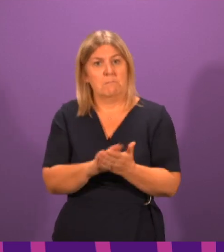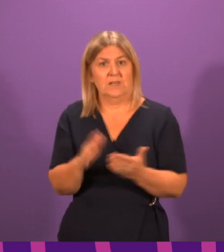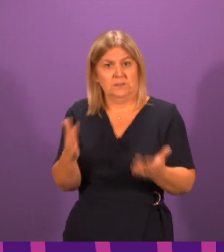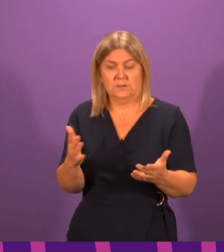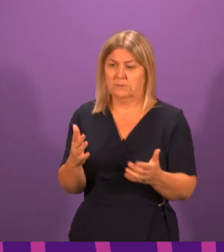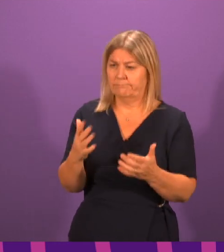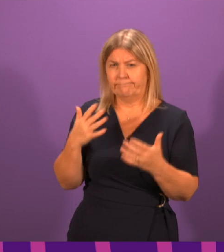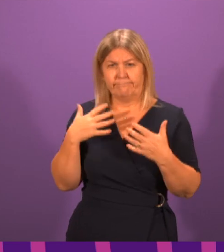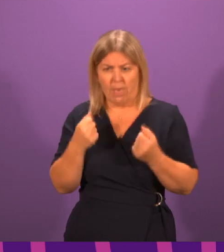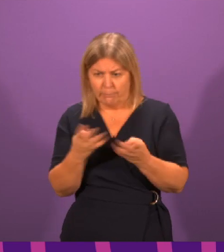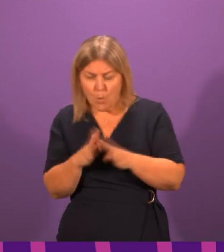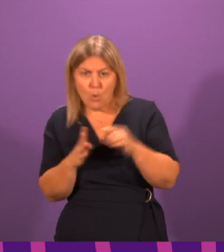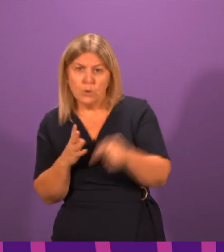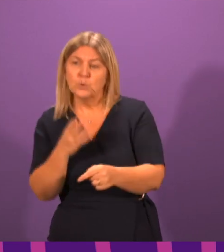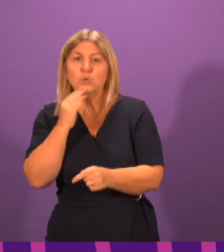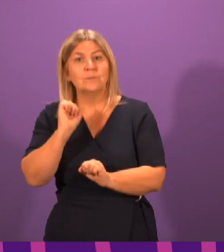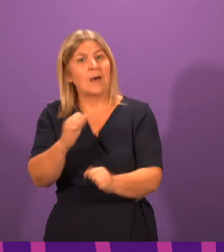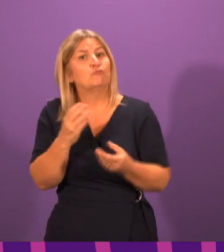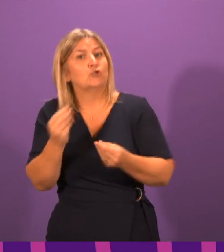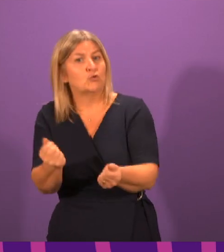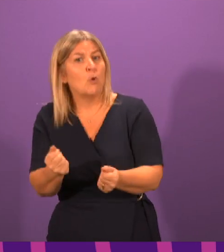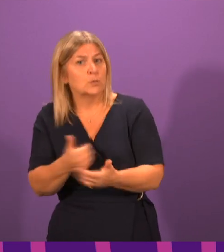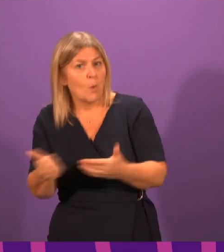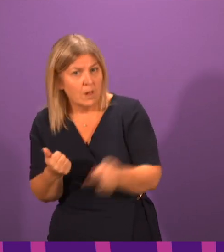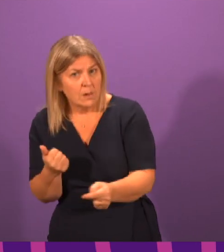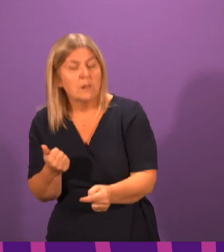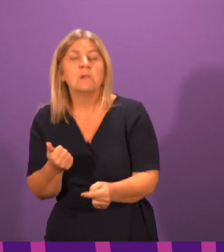use the resources that are provided so that we have the necessary capacity,